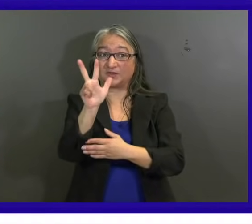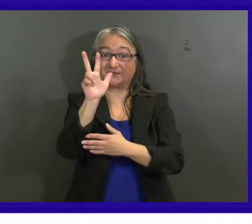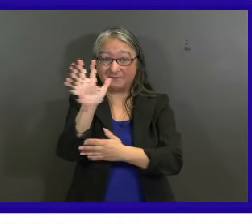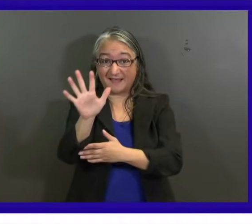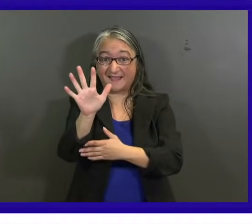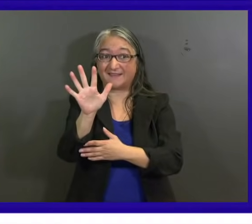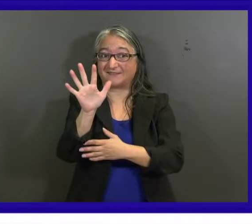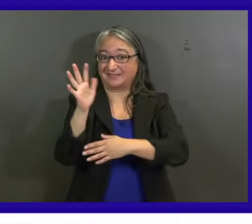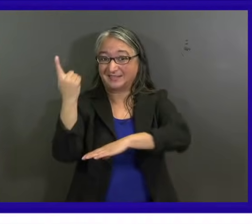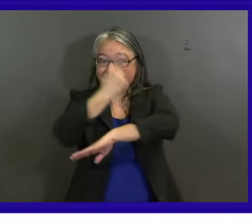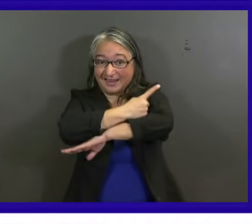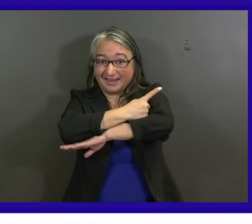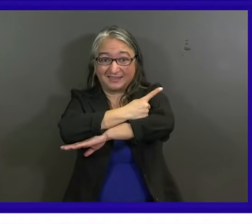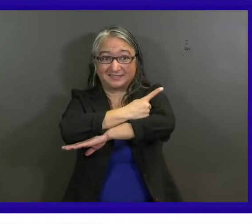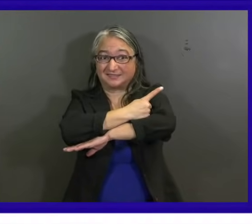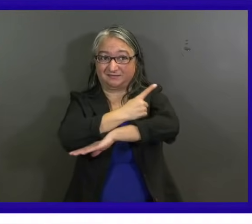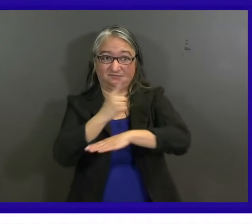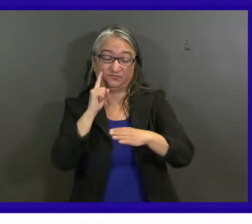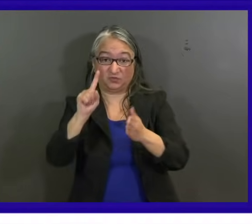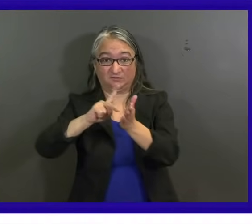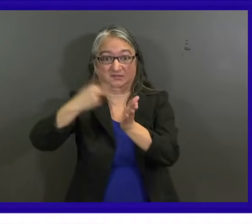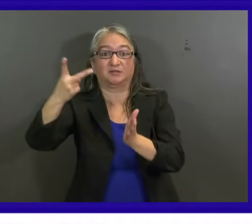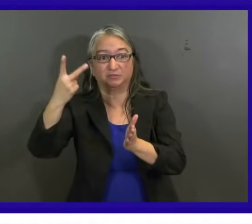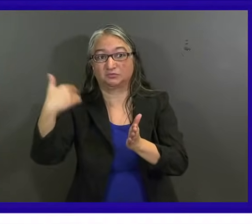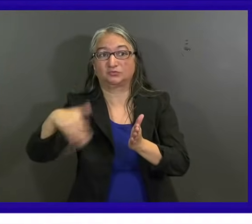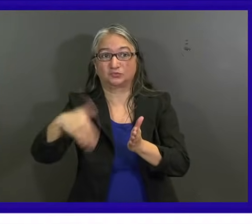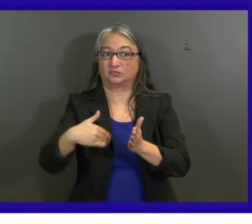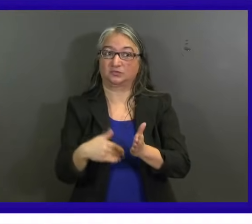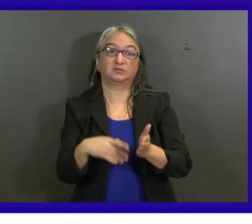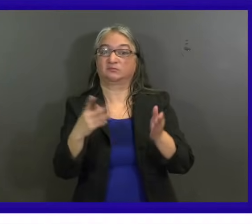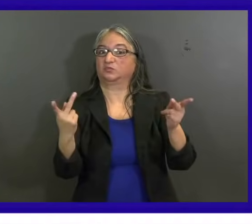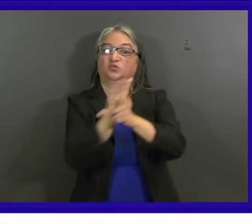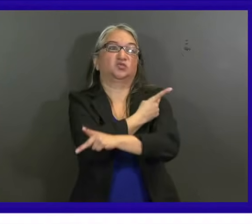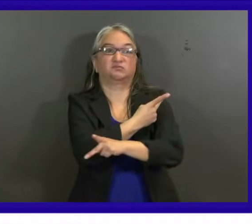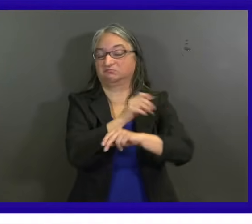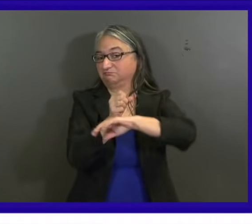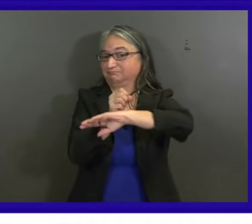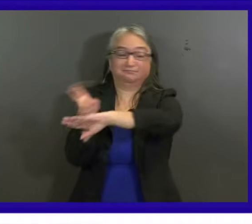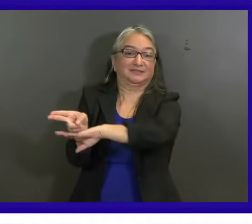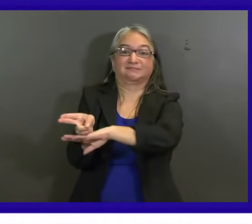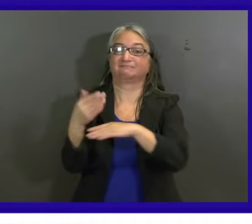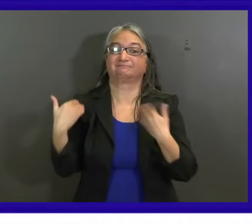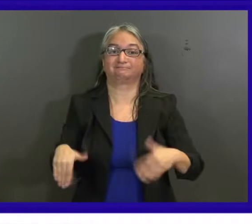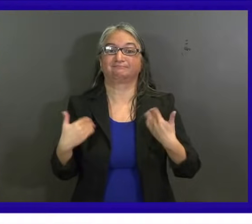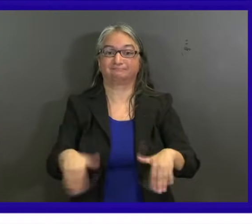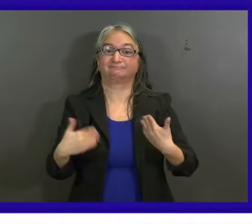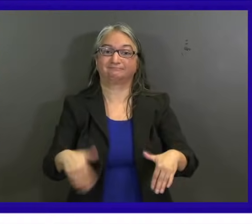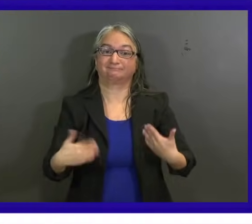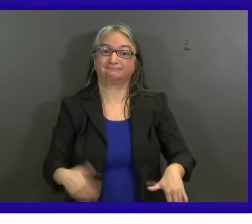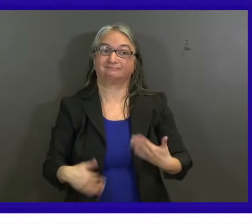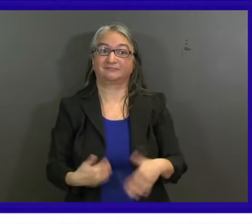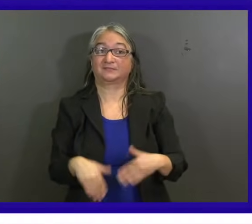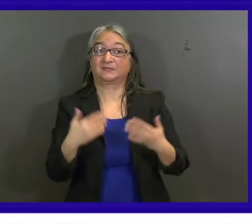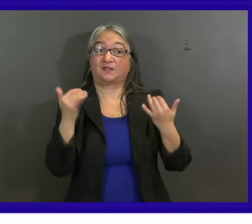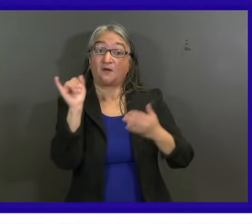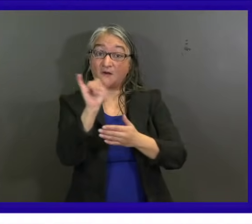variants and wild type type virus so in ontario from their science table we've seen that doubling